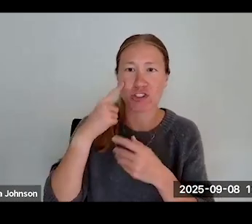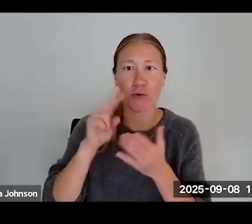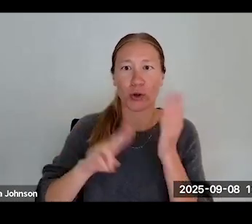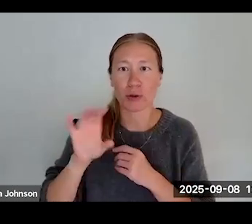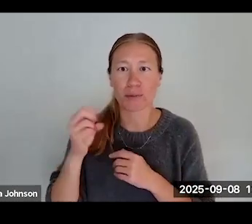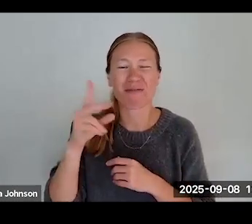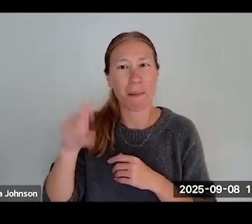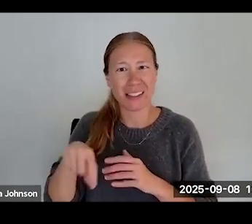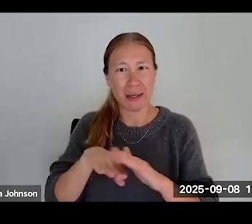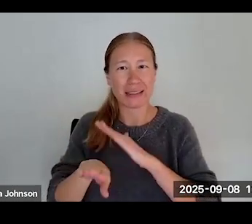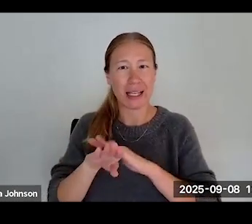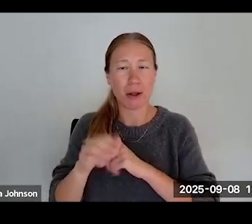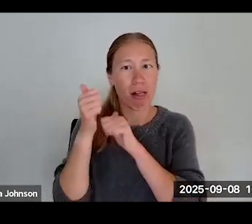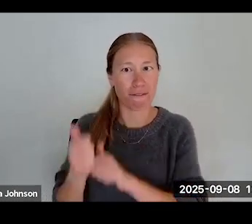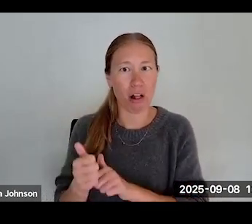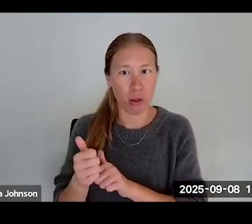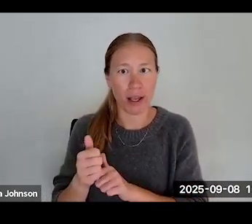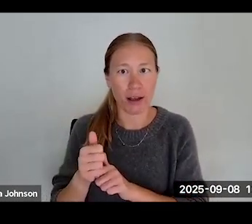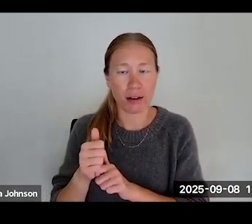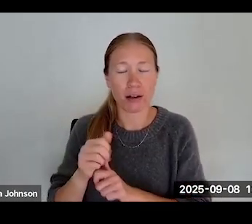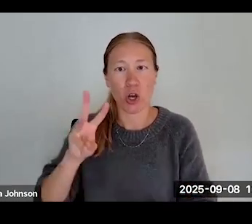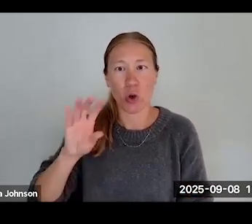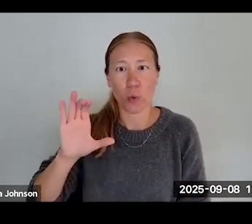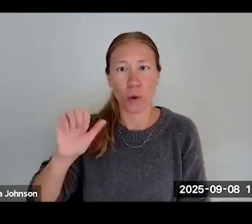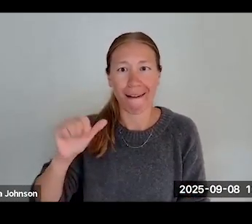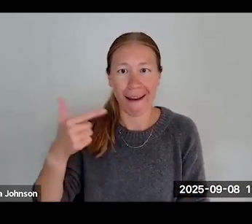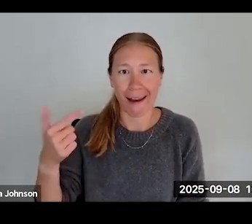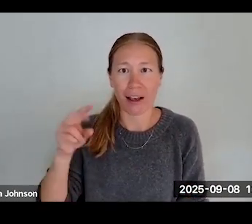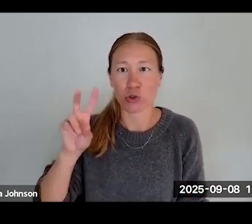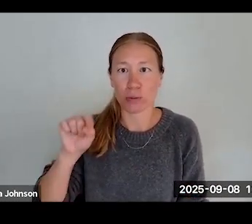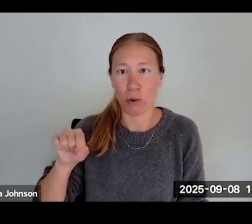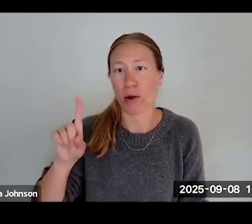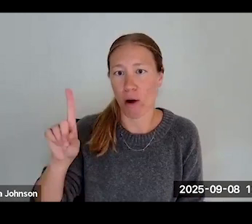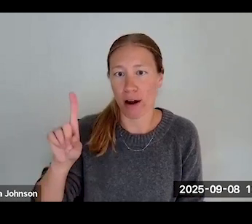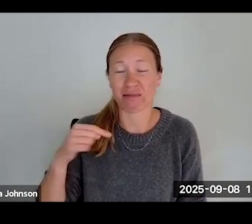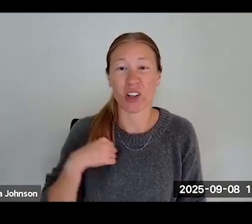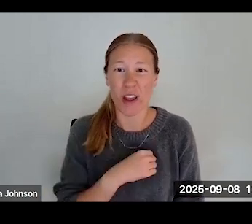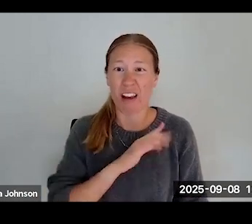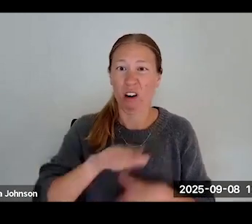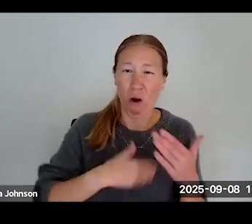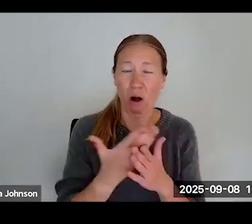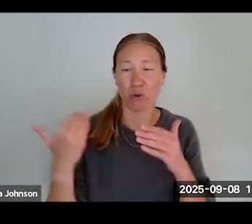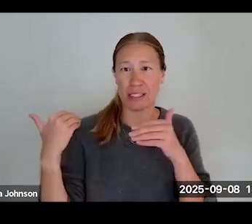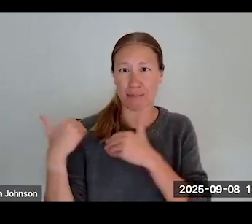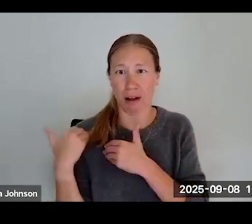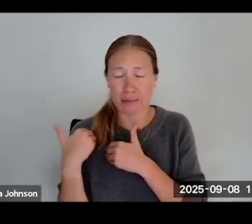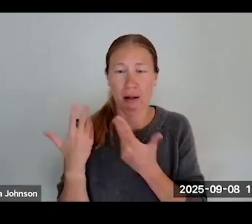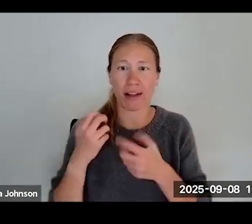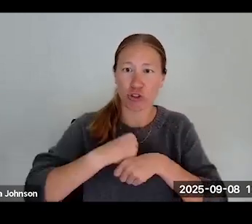per the Web Content Accessibility Guidelines 2.1. And we all have a part to play in creating accessible content.